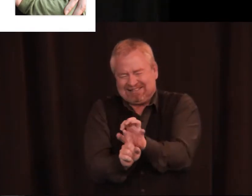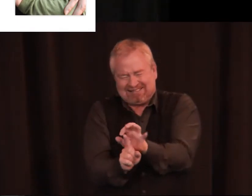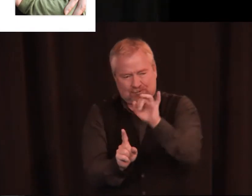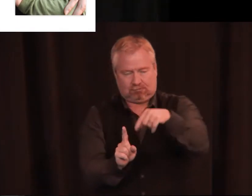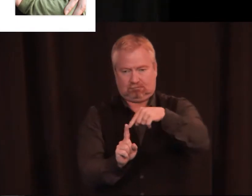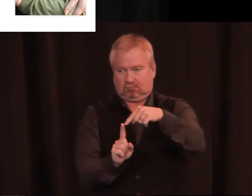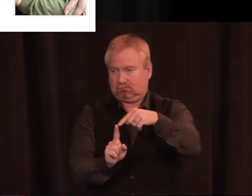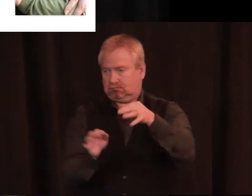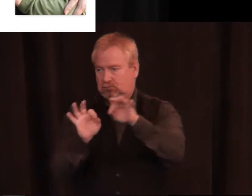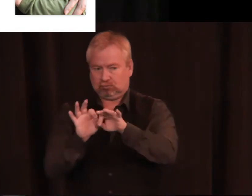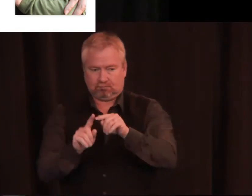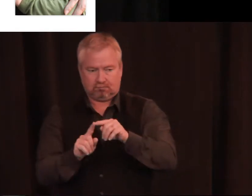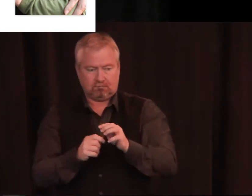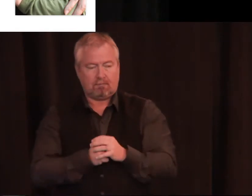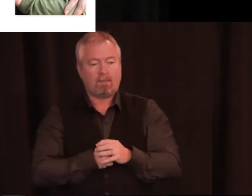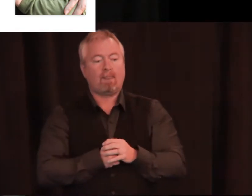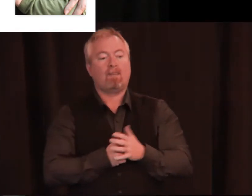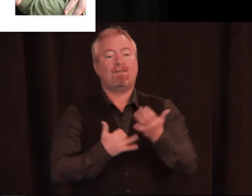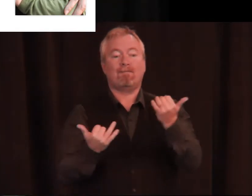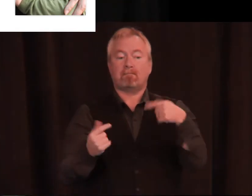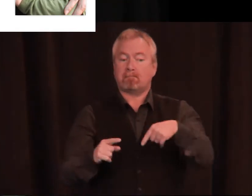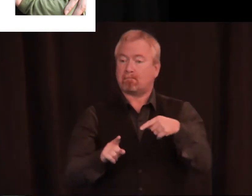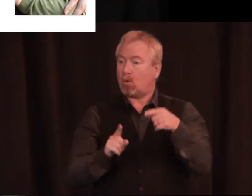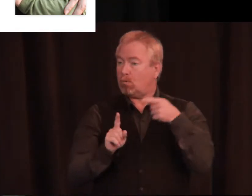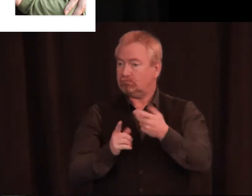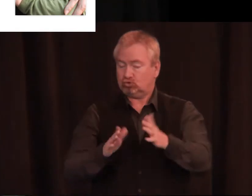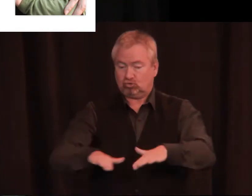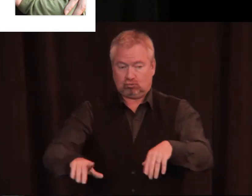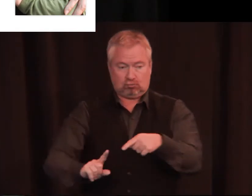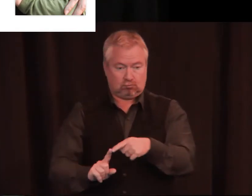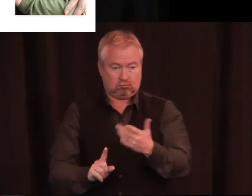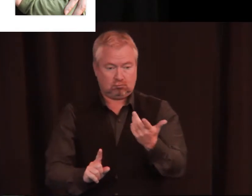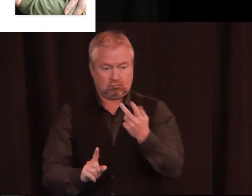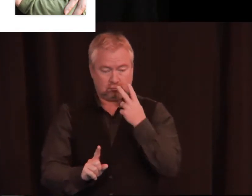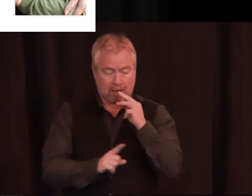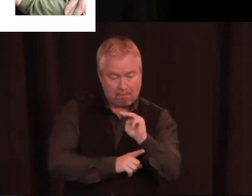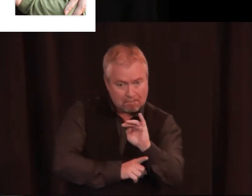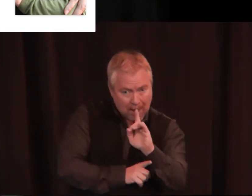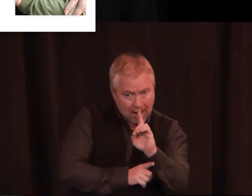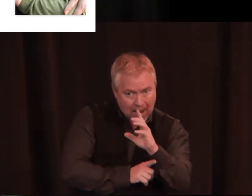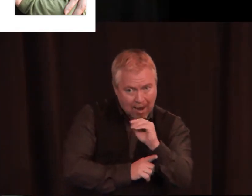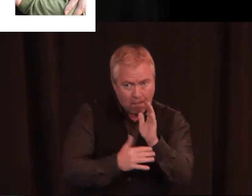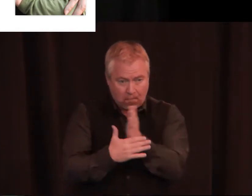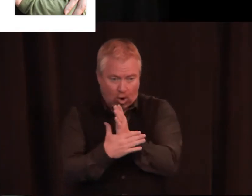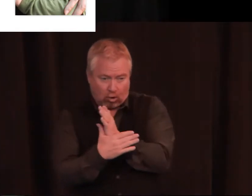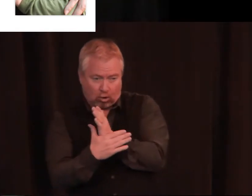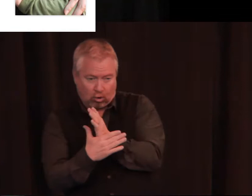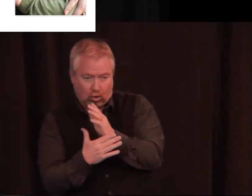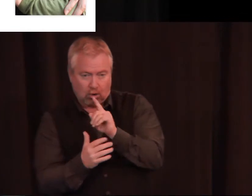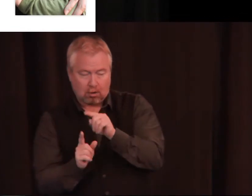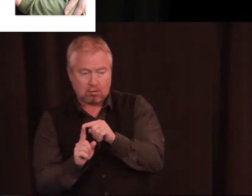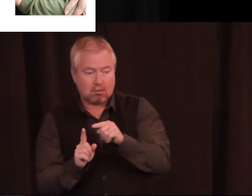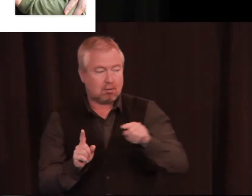So, our goal for these children, for children with mild to severe hearing loss, mild to profound hearing loss, is that they have rich input